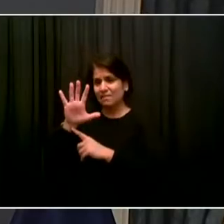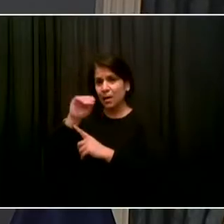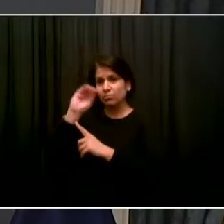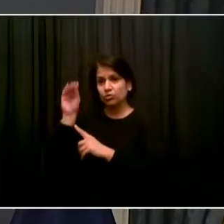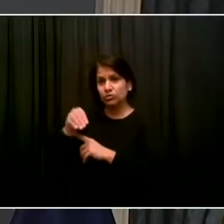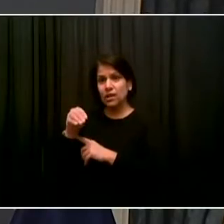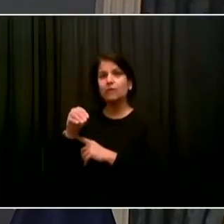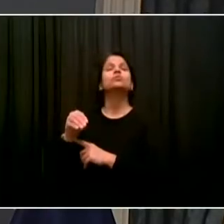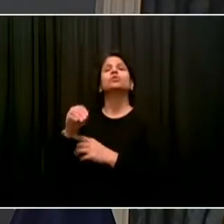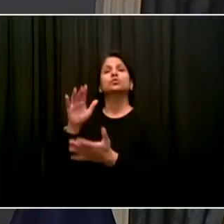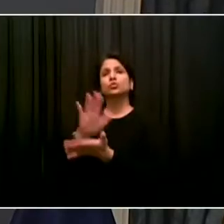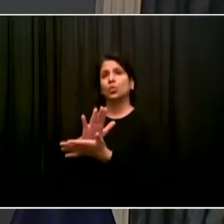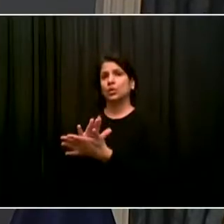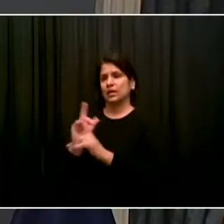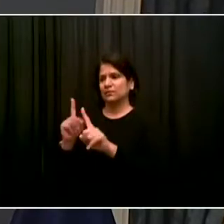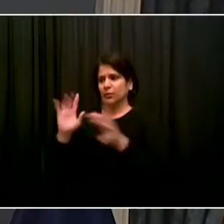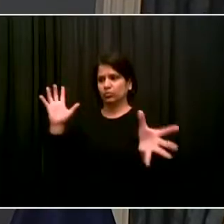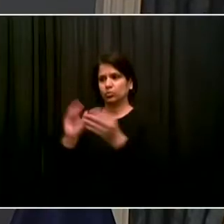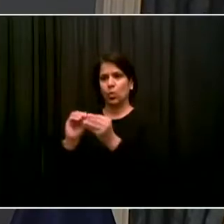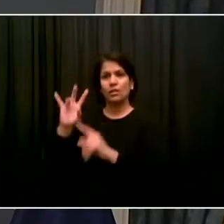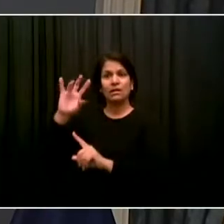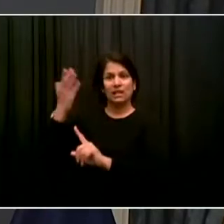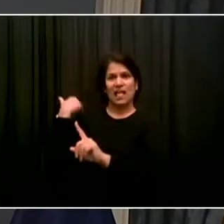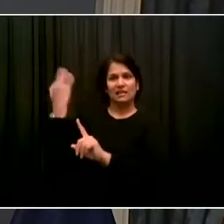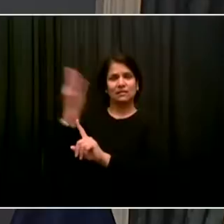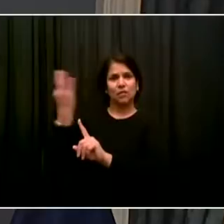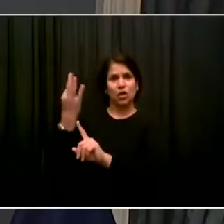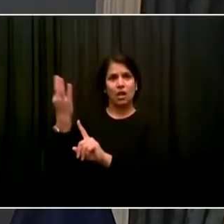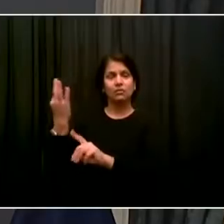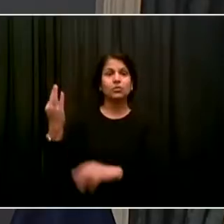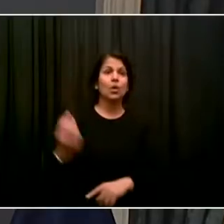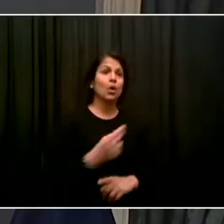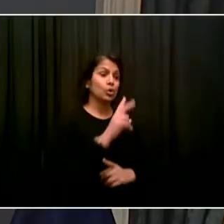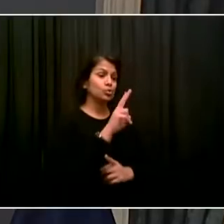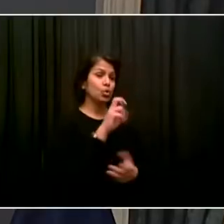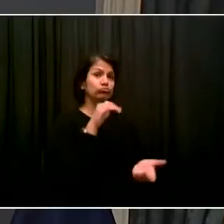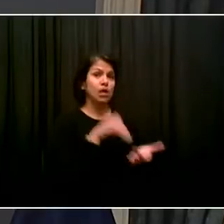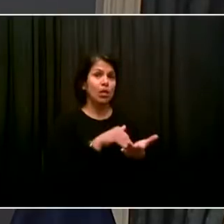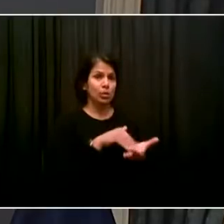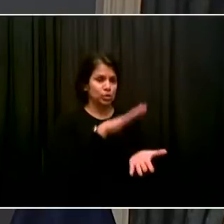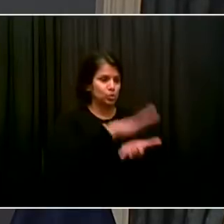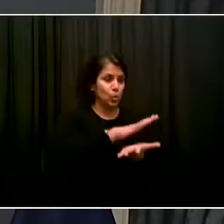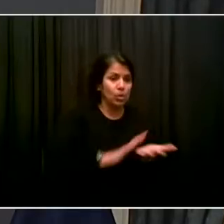HALL. ON THE ISSUE OF ATTENDANCE, THE MOST RECENT